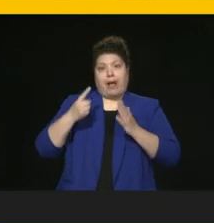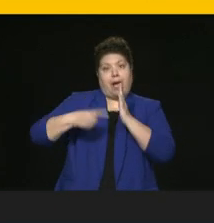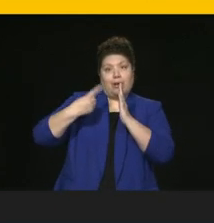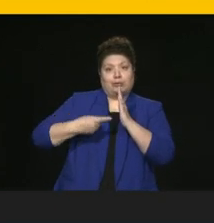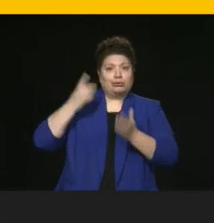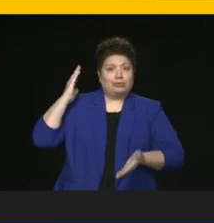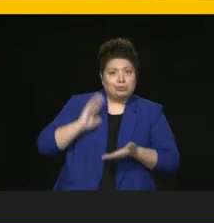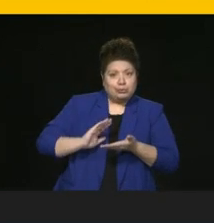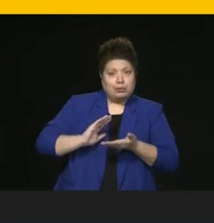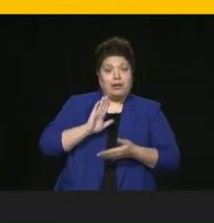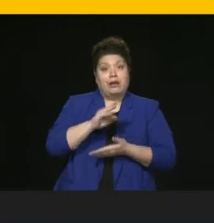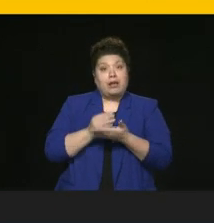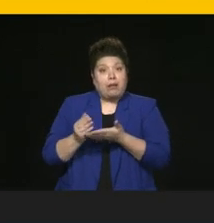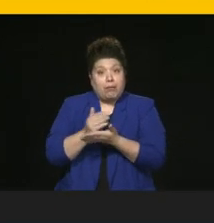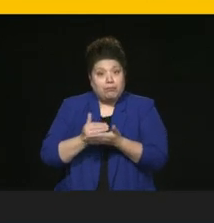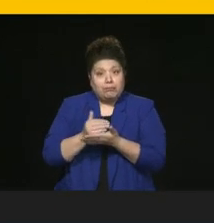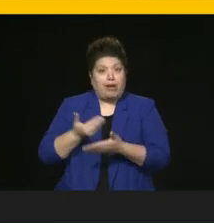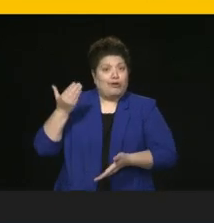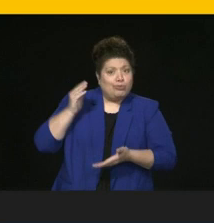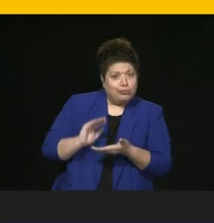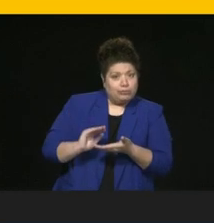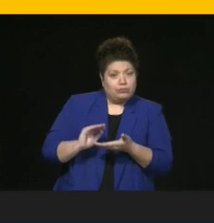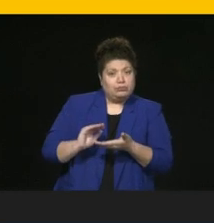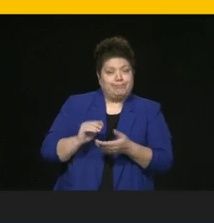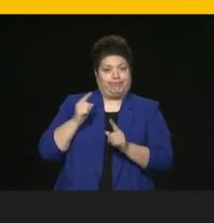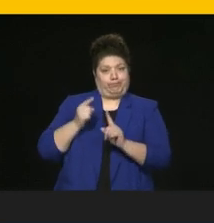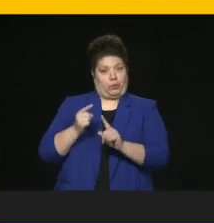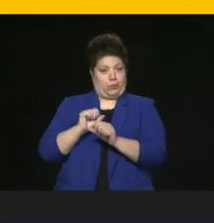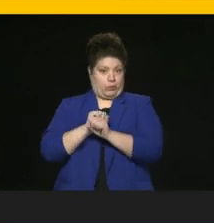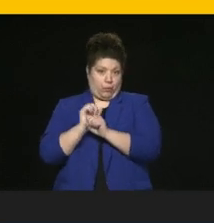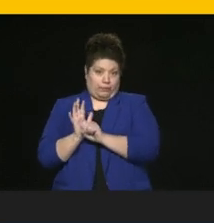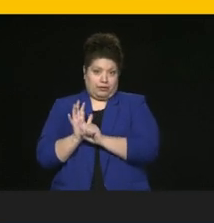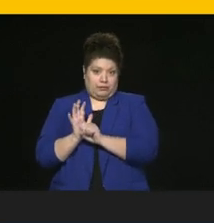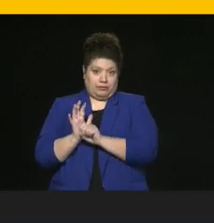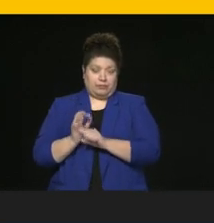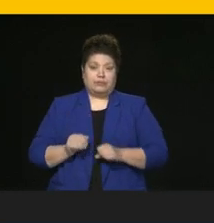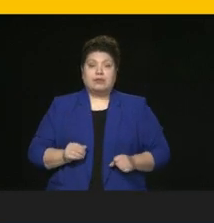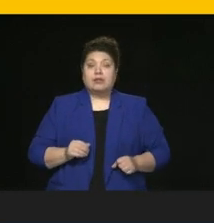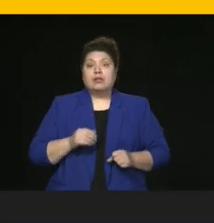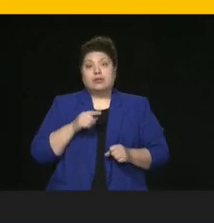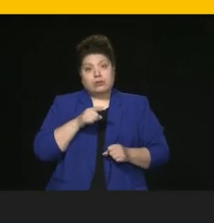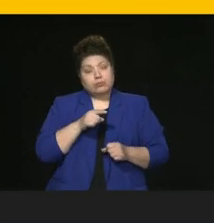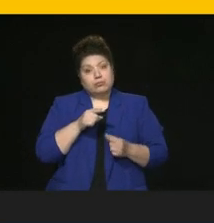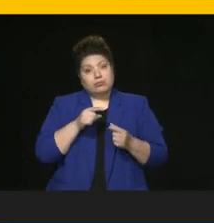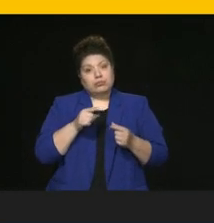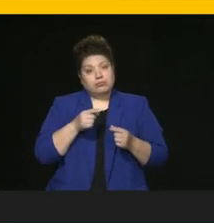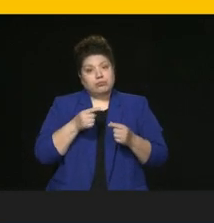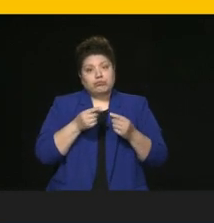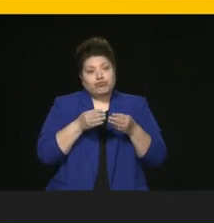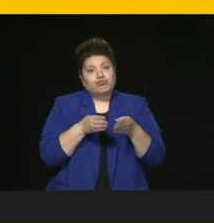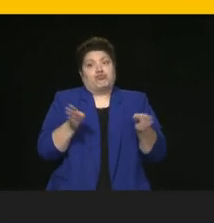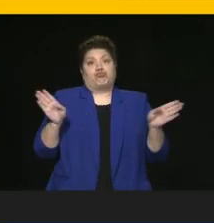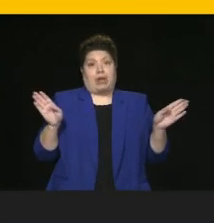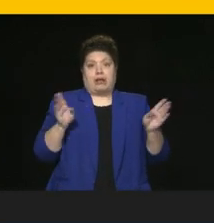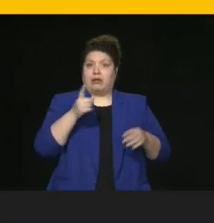HAVE SEEN A DRAMATIC LOSS IN HOURS AND INCOME DUE TO COVID-19.